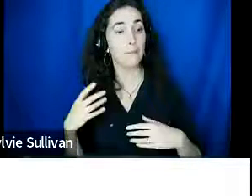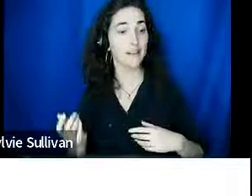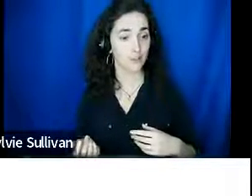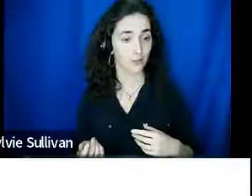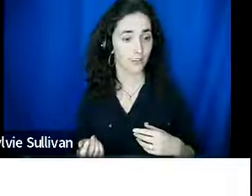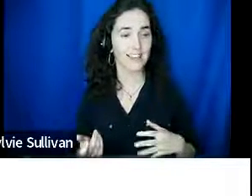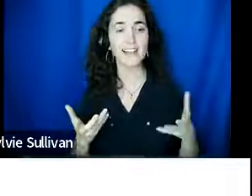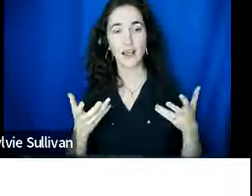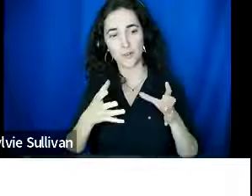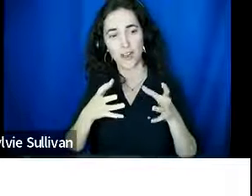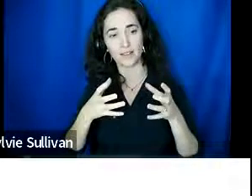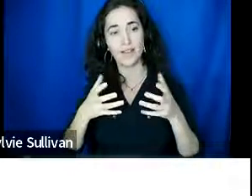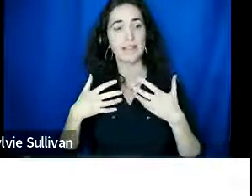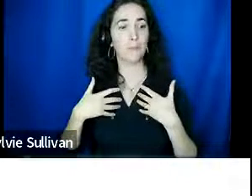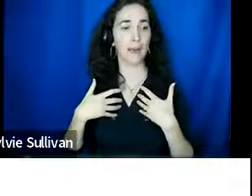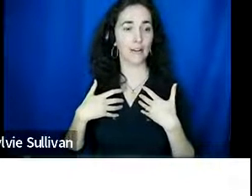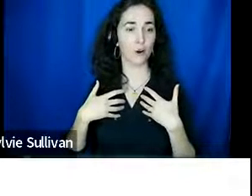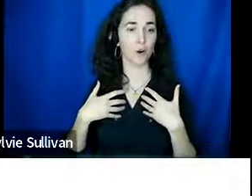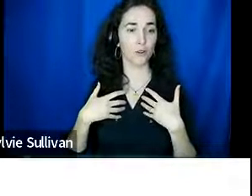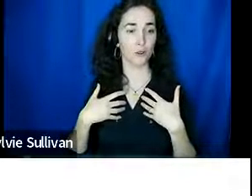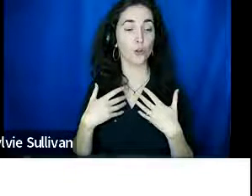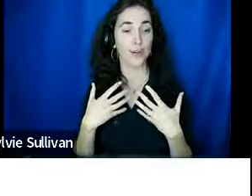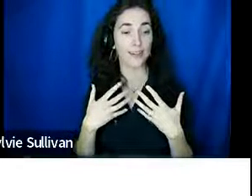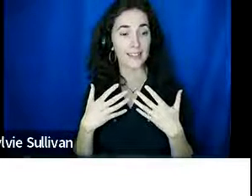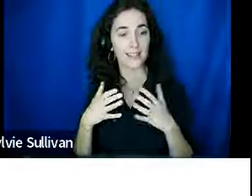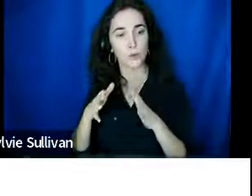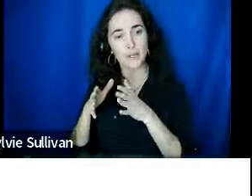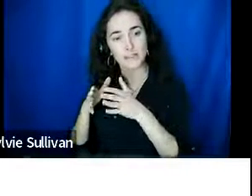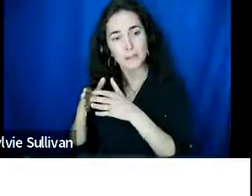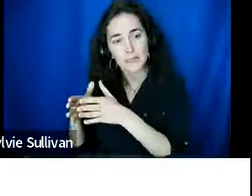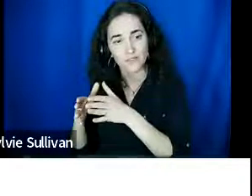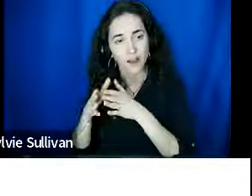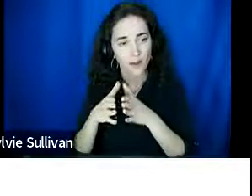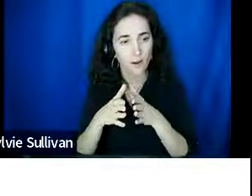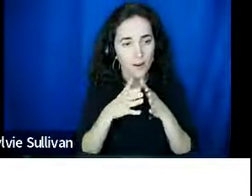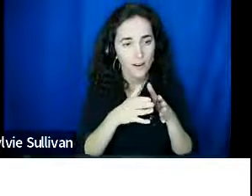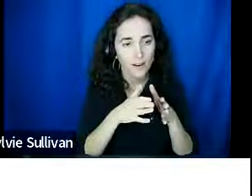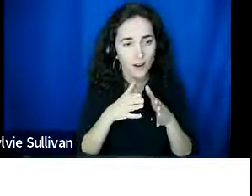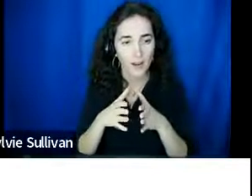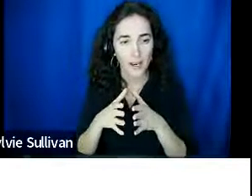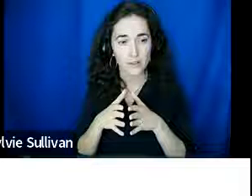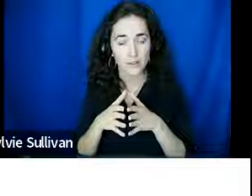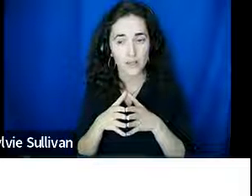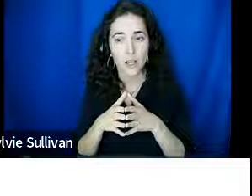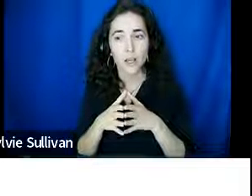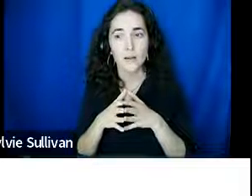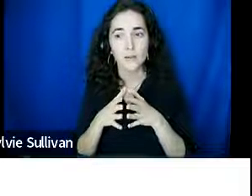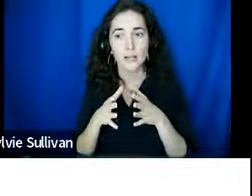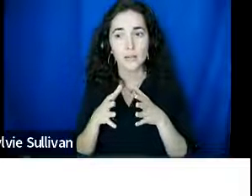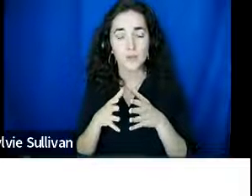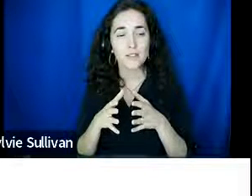we can get around and buy stuff, and then, after that, depending on our needs, then we can specify our our areas.